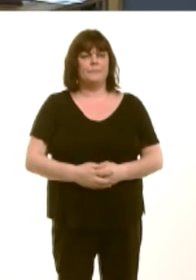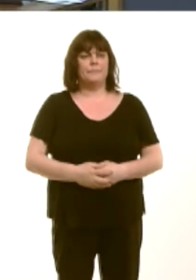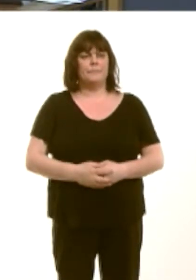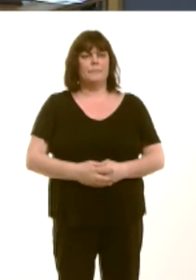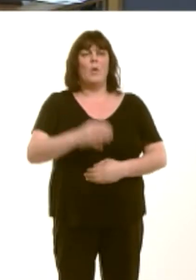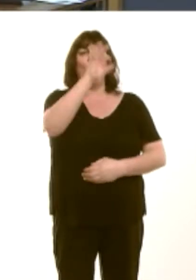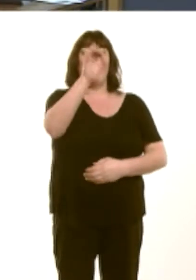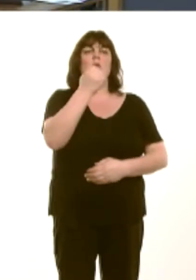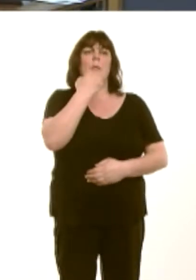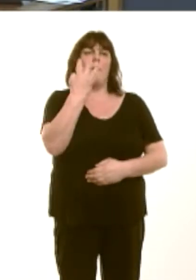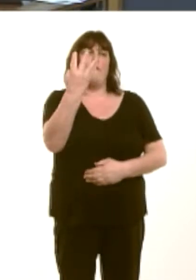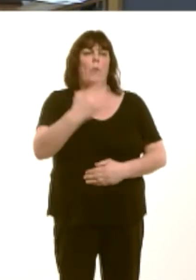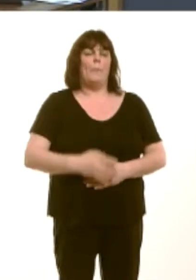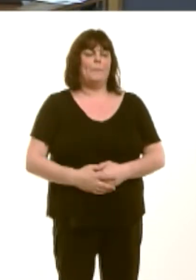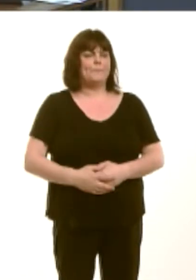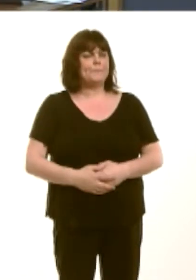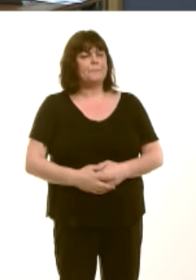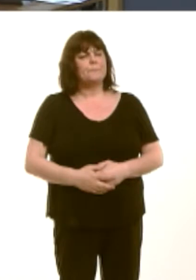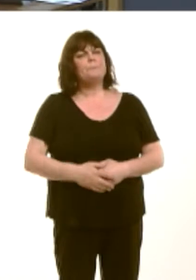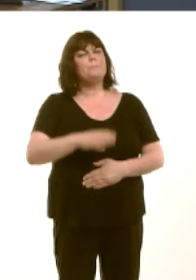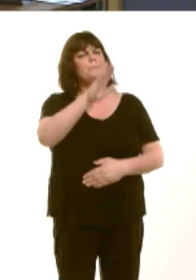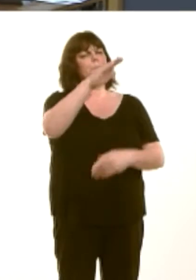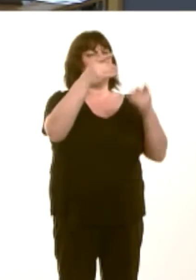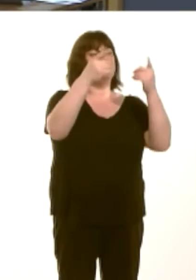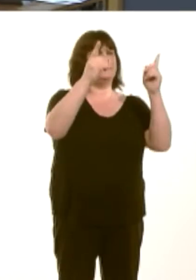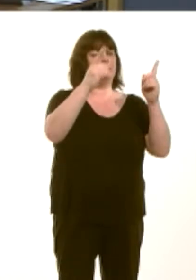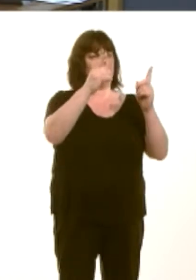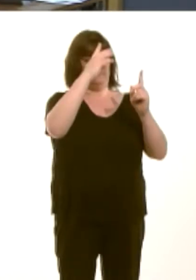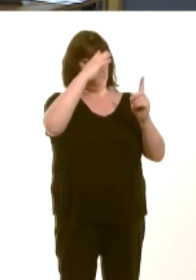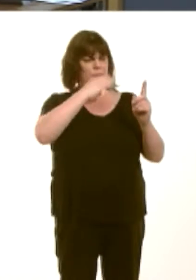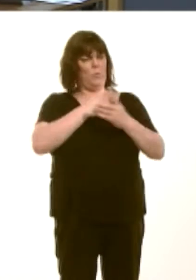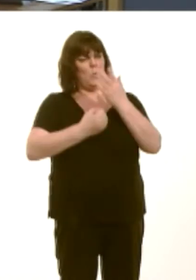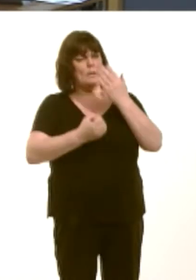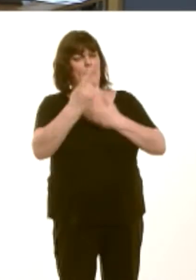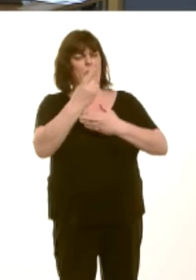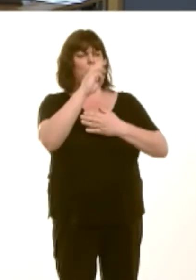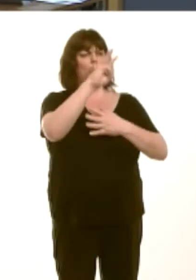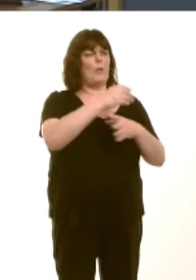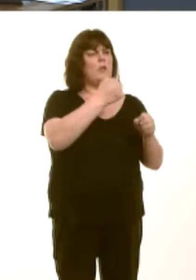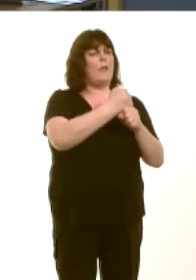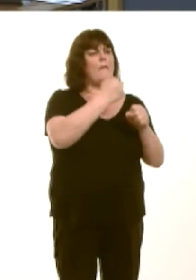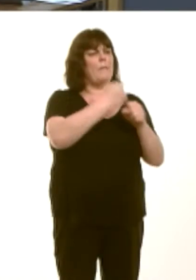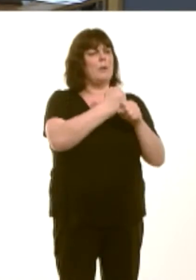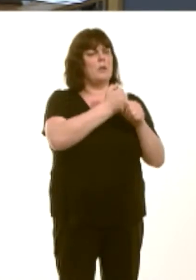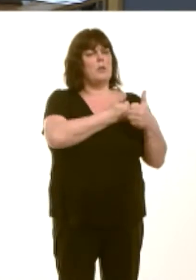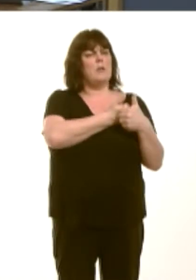Will the First Minister provide an update Welsh Government action to support the economy